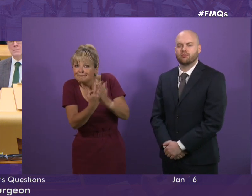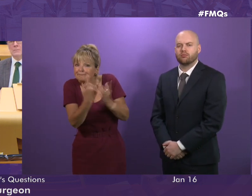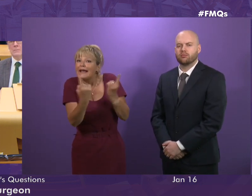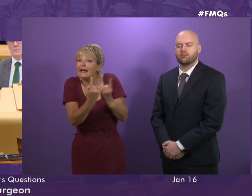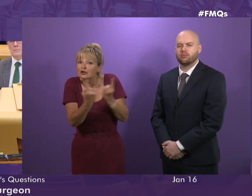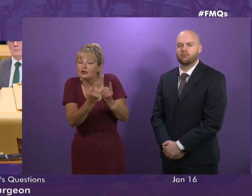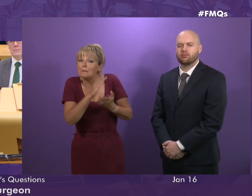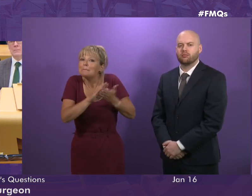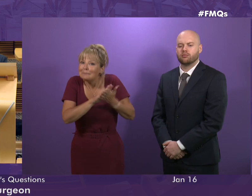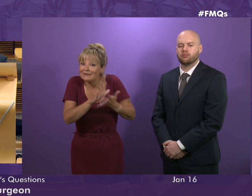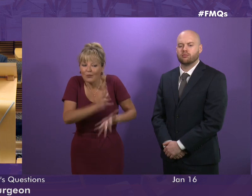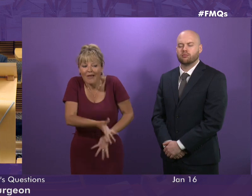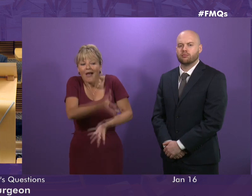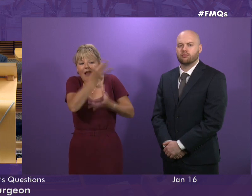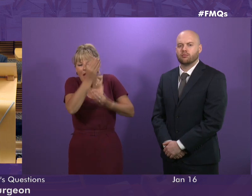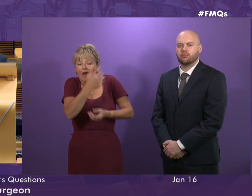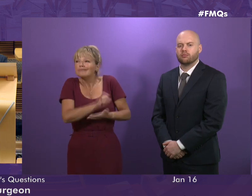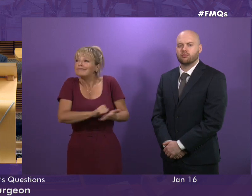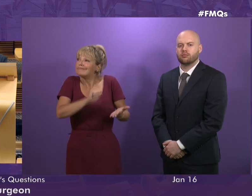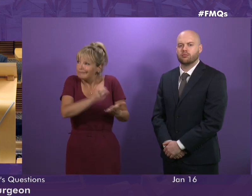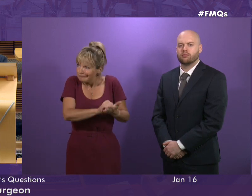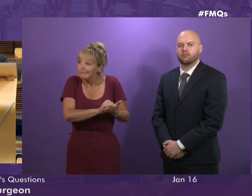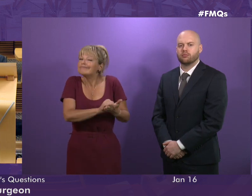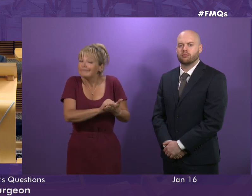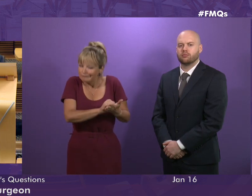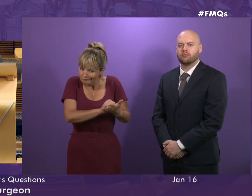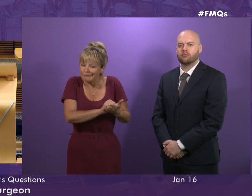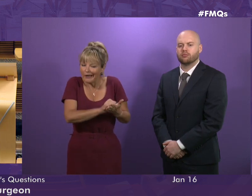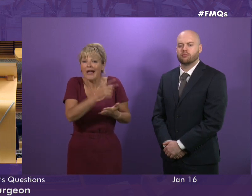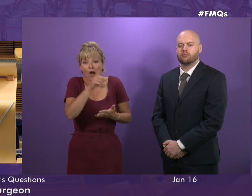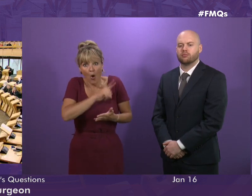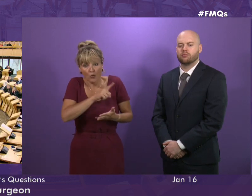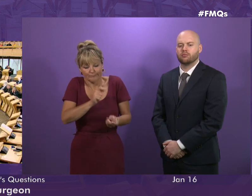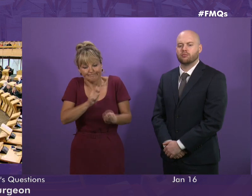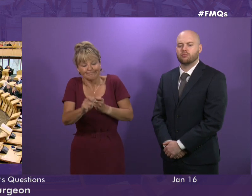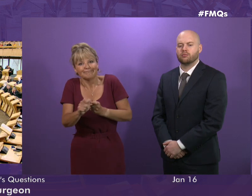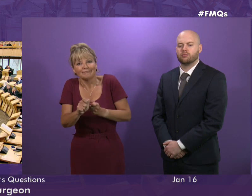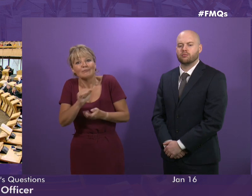that has been referred to arise, so that we learn the right lessons and, where necessary, make the right changes.